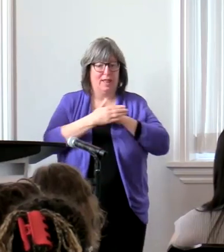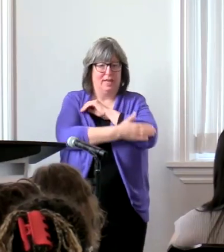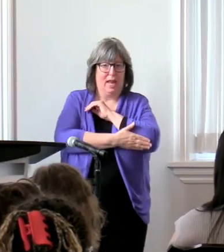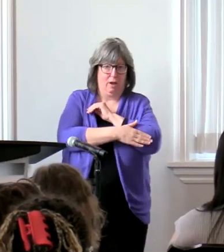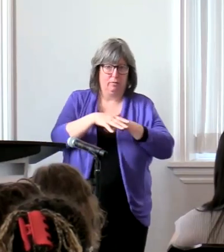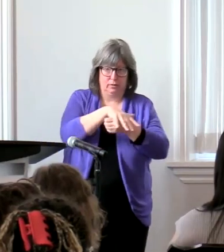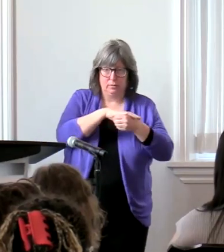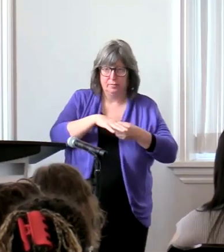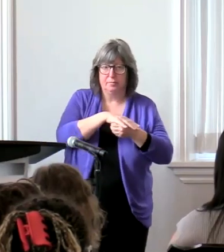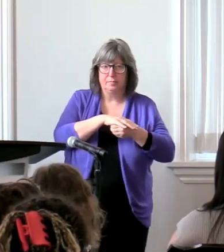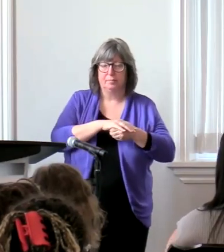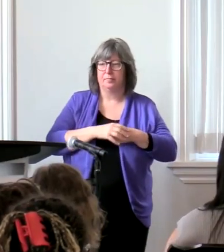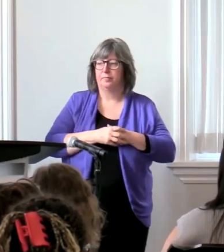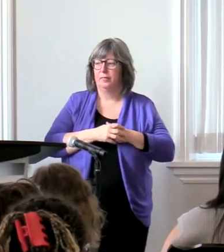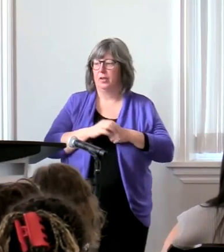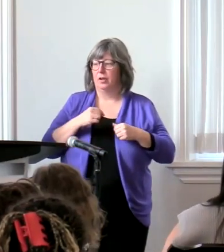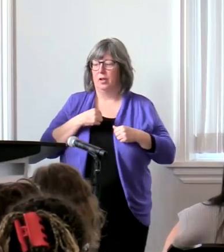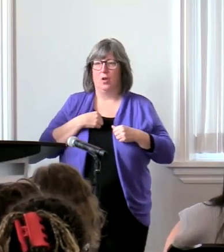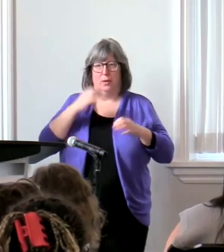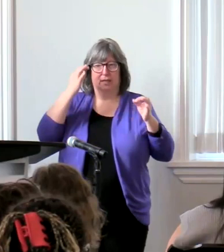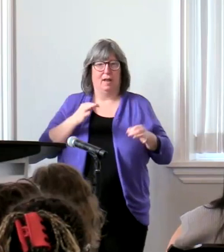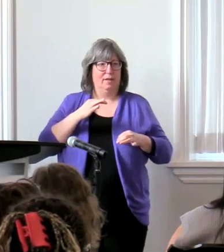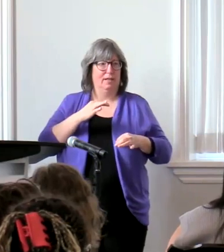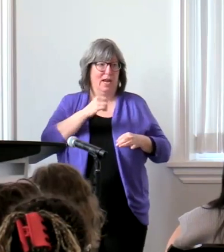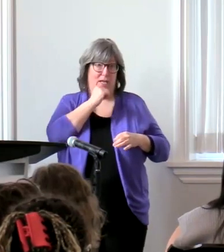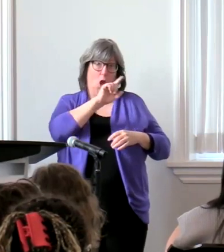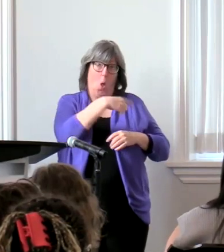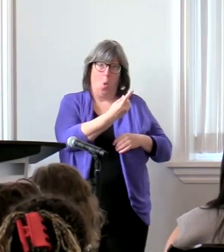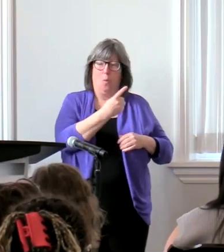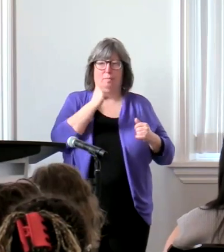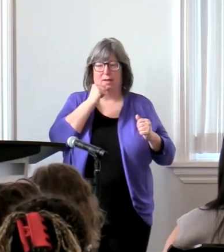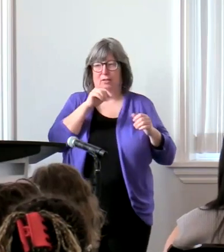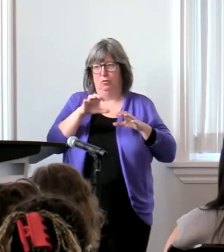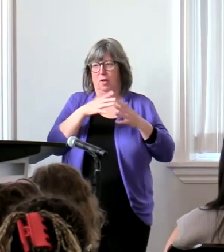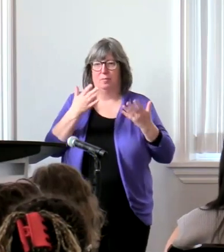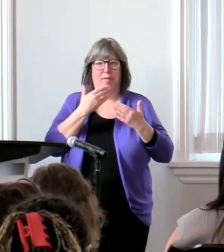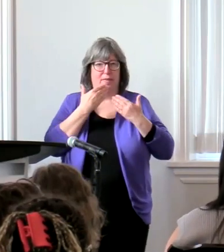I would definitely say he's not doing this alone. So thank you very much.